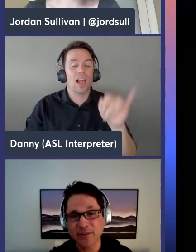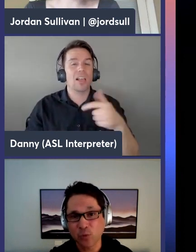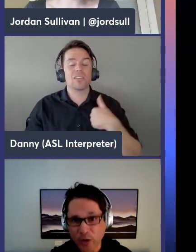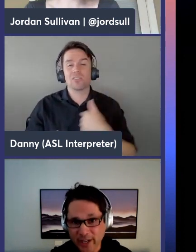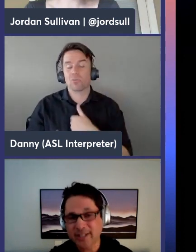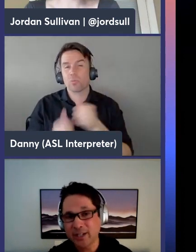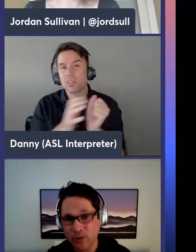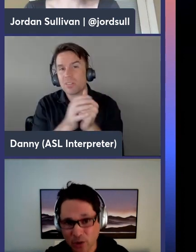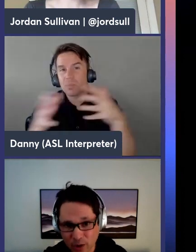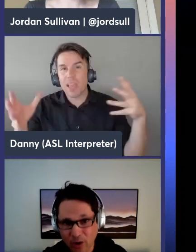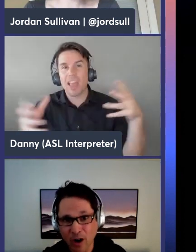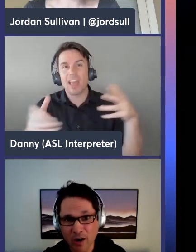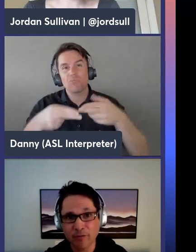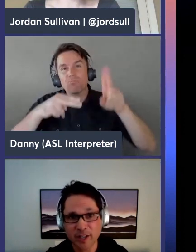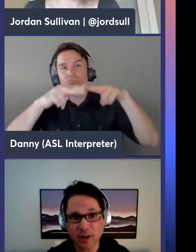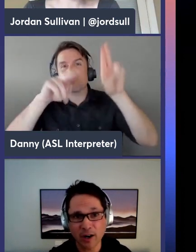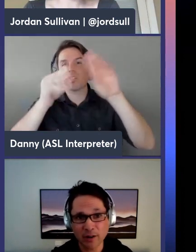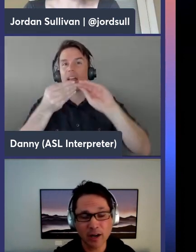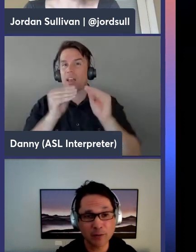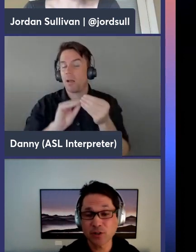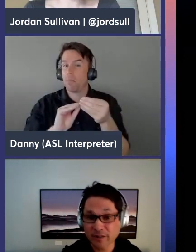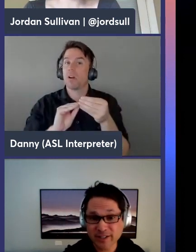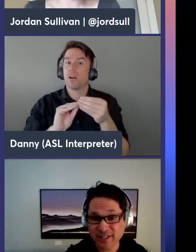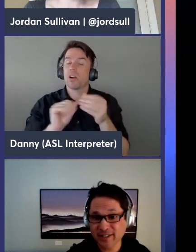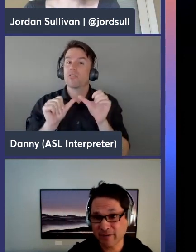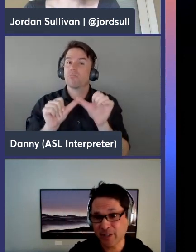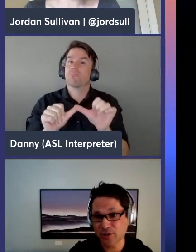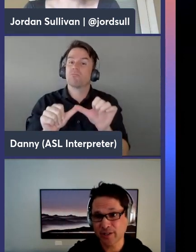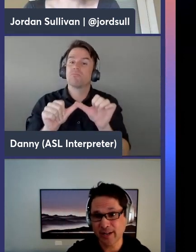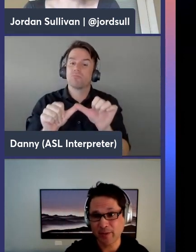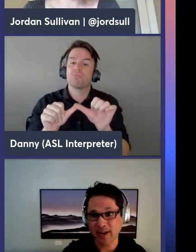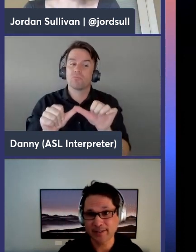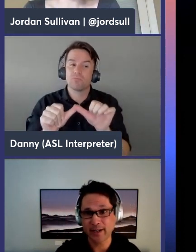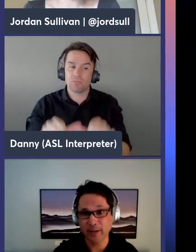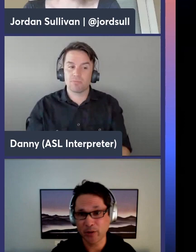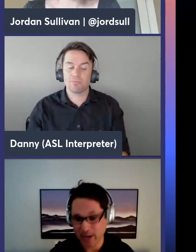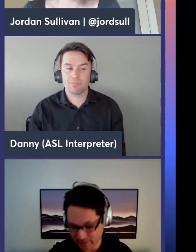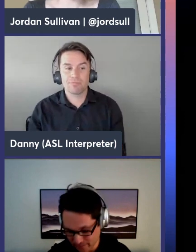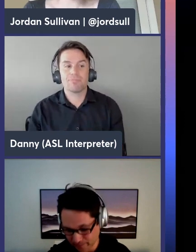as we continue to grow our services, and features, and APIs at AWS.